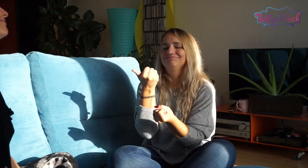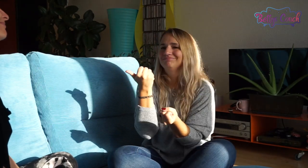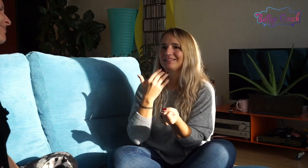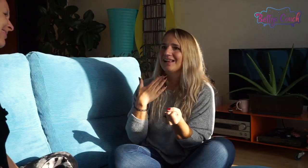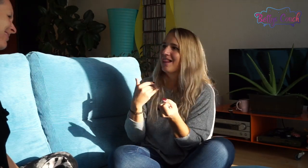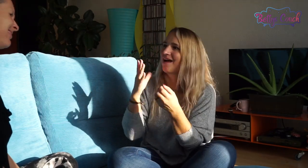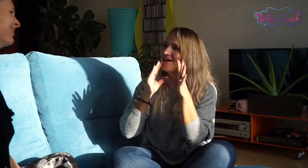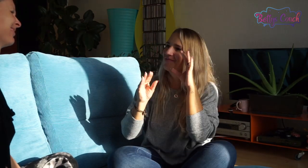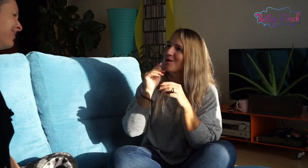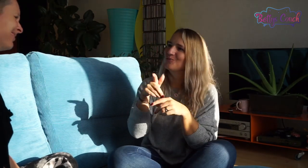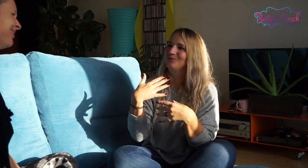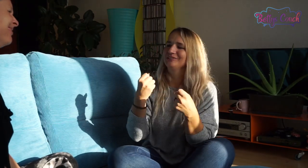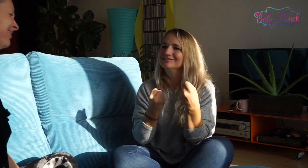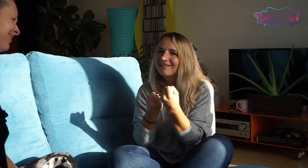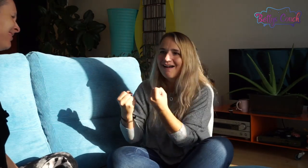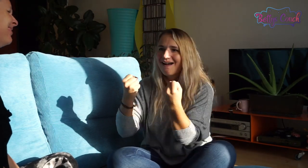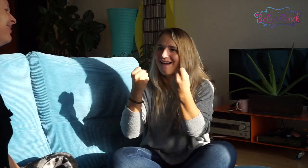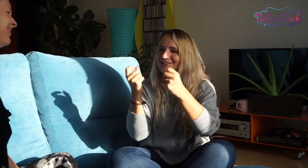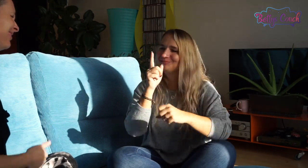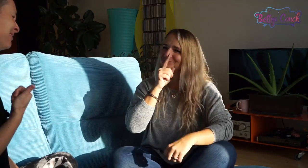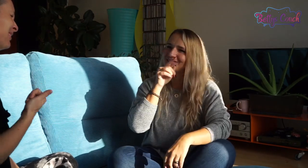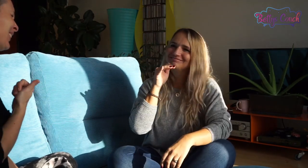It was a great and awesome experience. It was really fun.